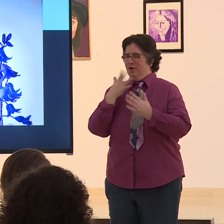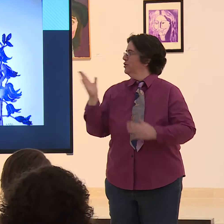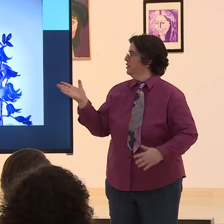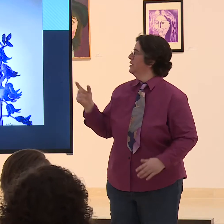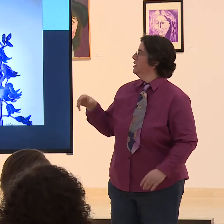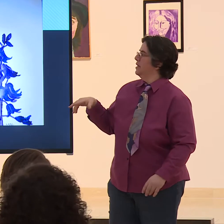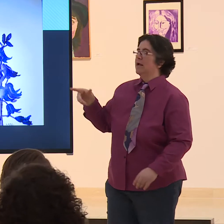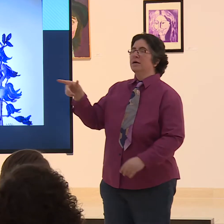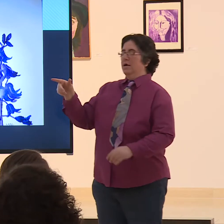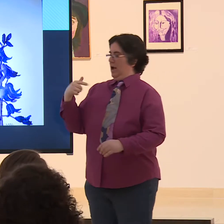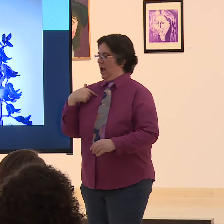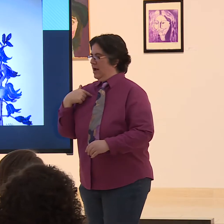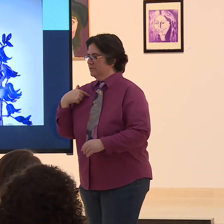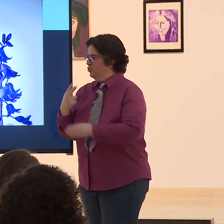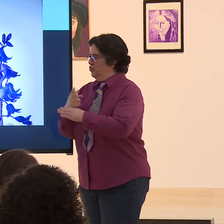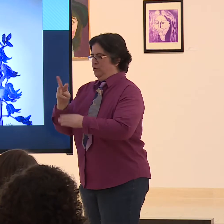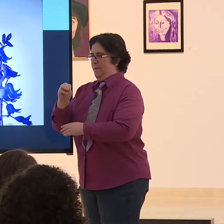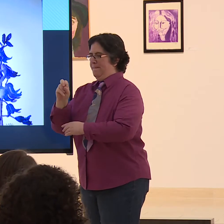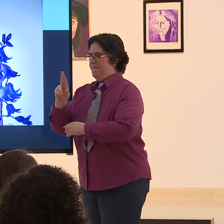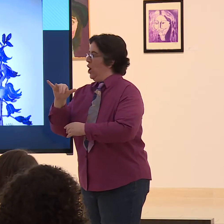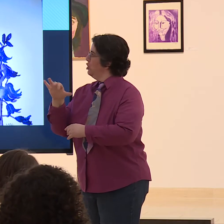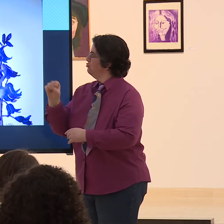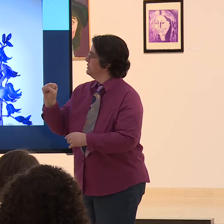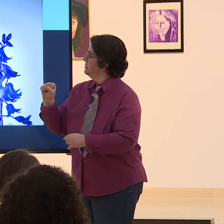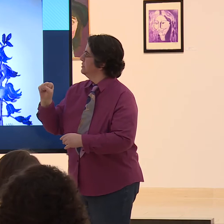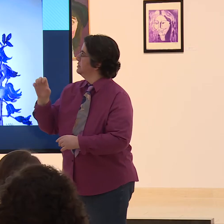The medium that I chose is watercolor.